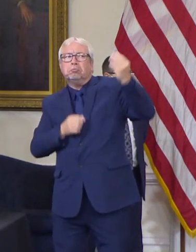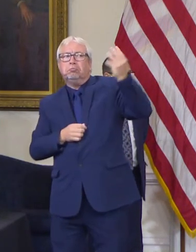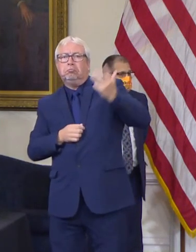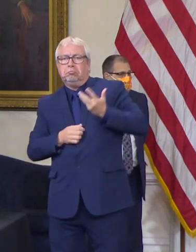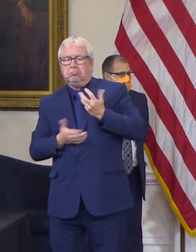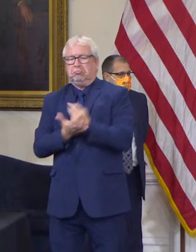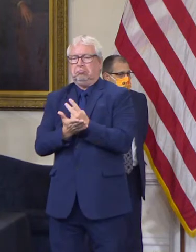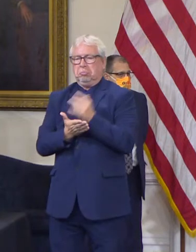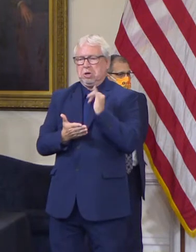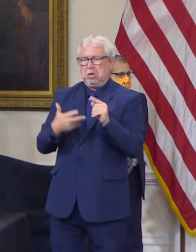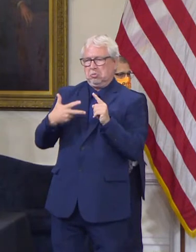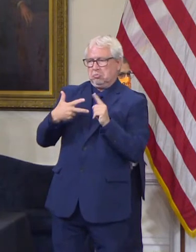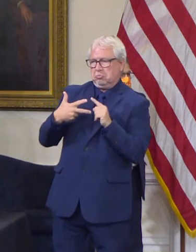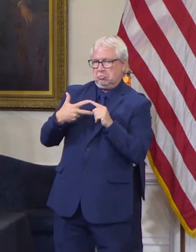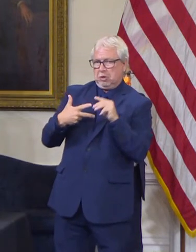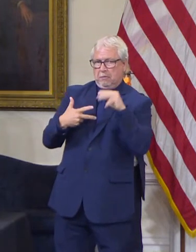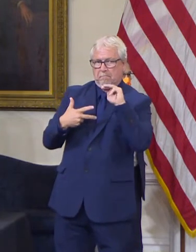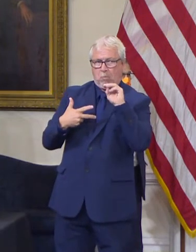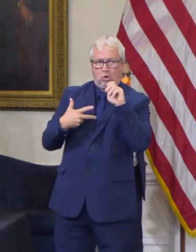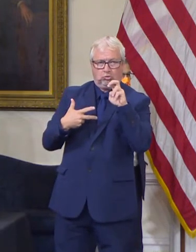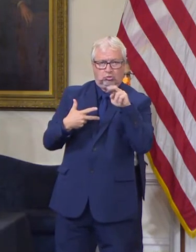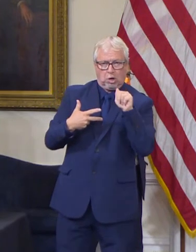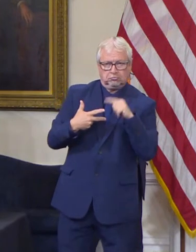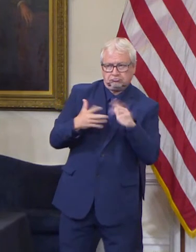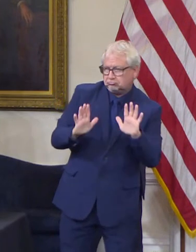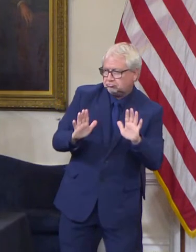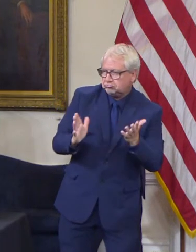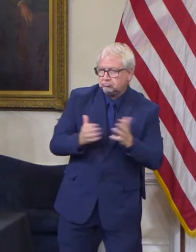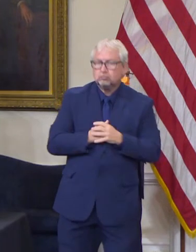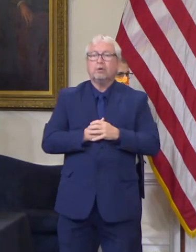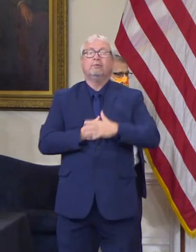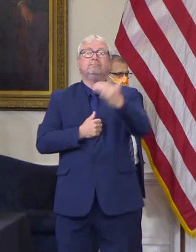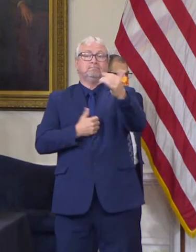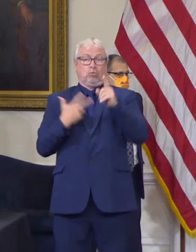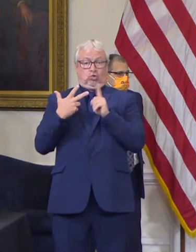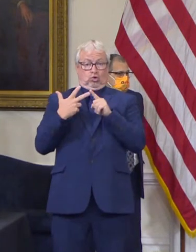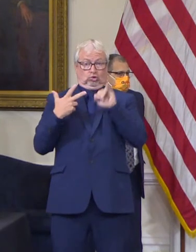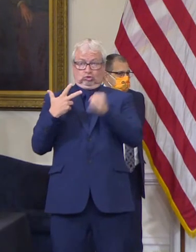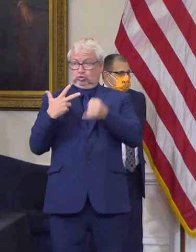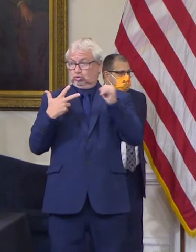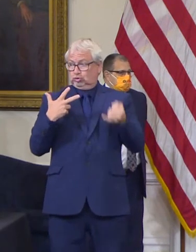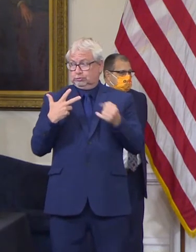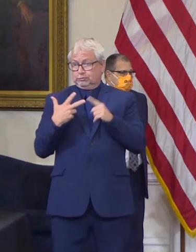than 280,000 Marylanders who received the single federal guidance whatsoever for boosters.